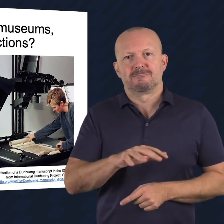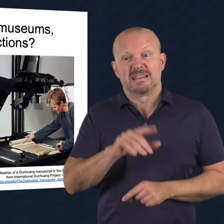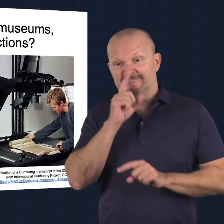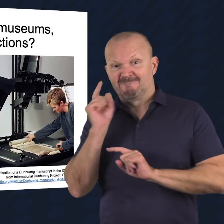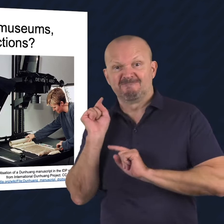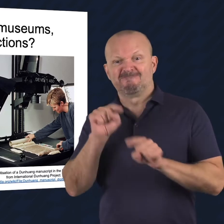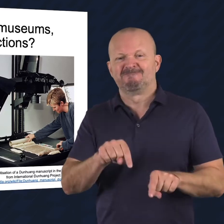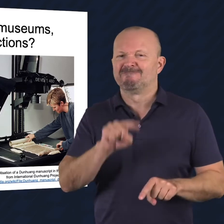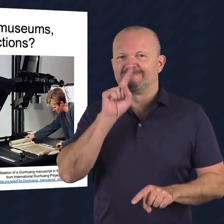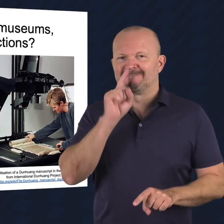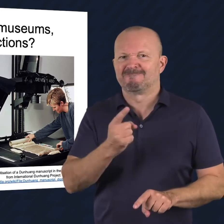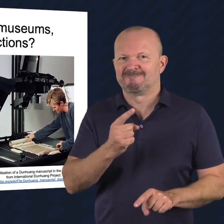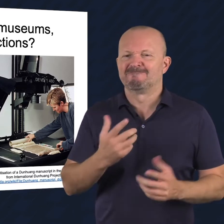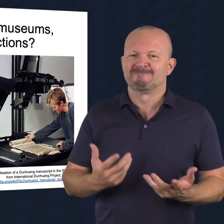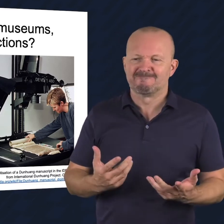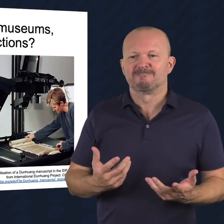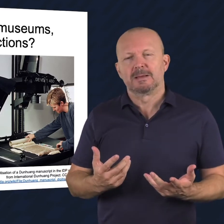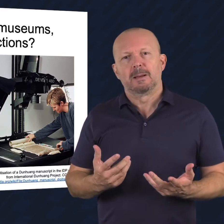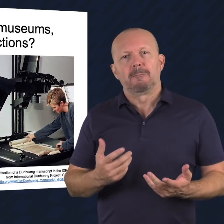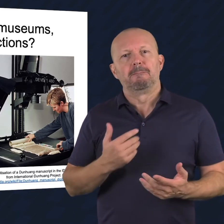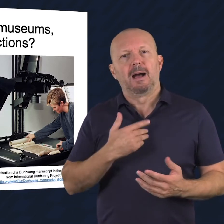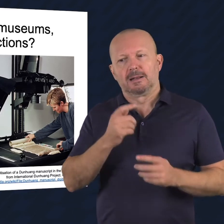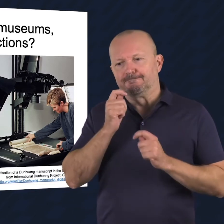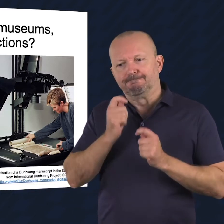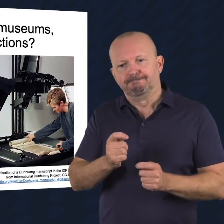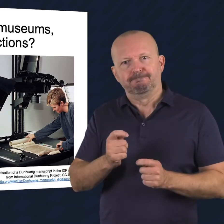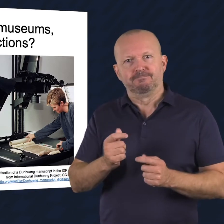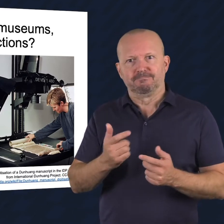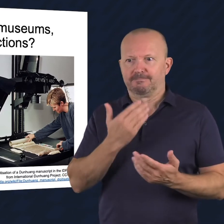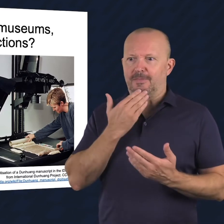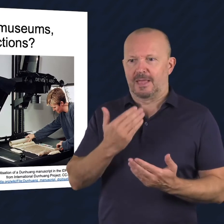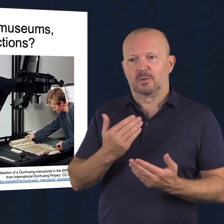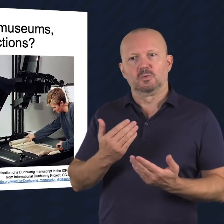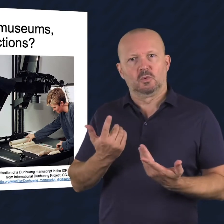I'm sorry I can't be with you at NDF, but I'd like to acknowledge that I live and work and record this presentation on